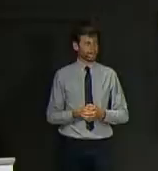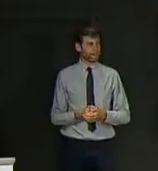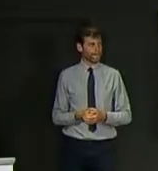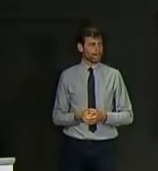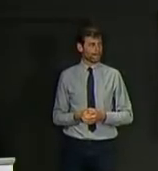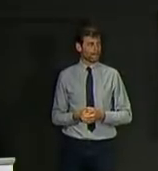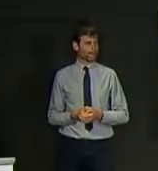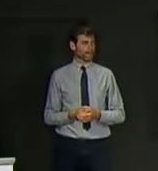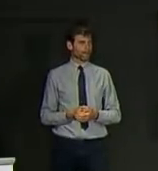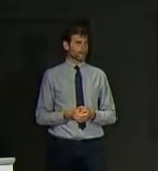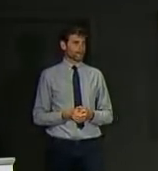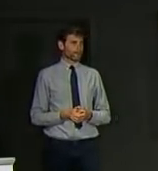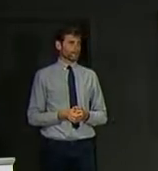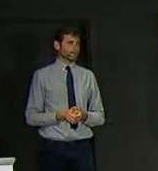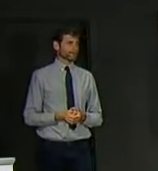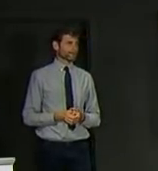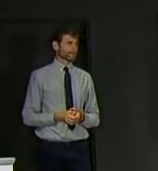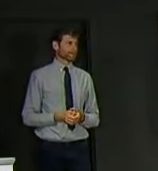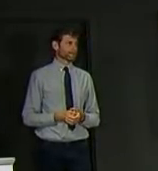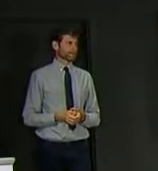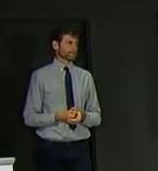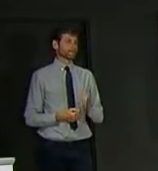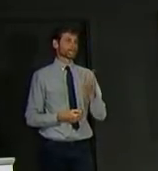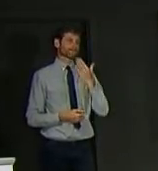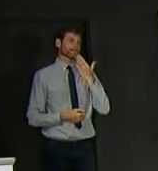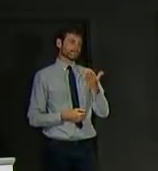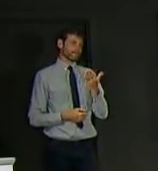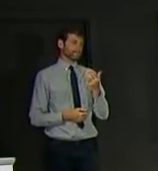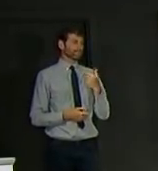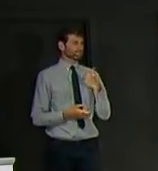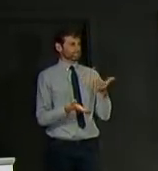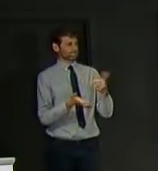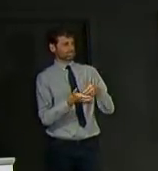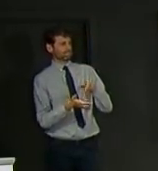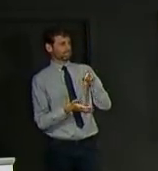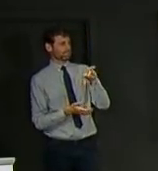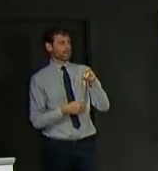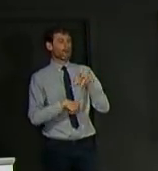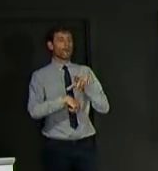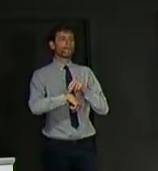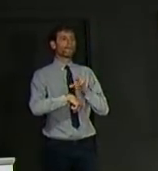Thanks, First Minister. On a point related to that, Police Scotland have put out a press